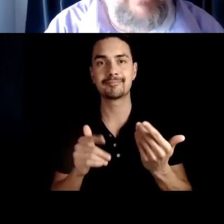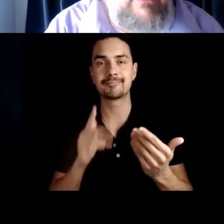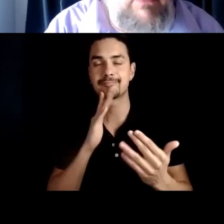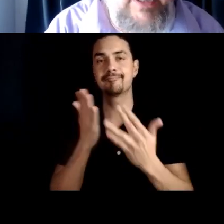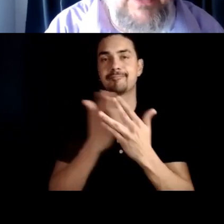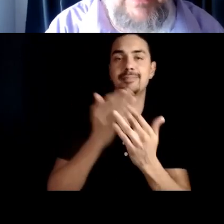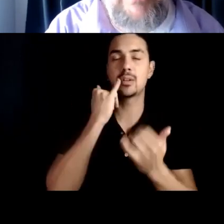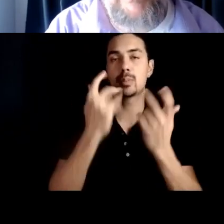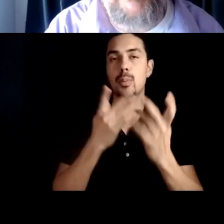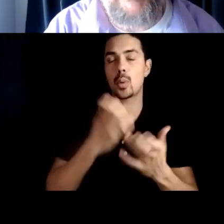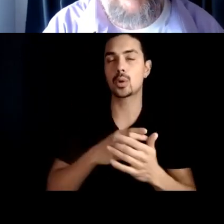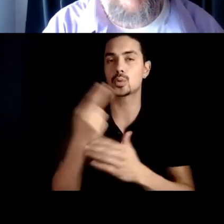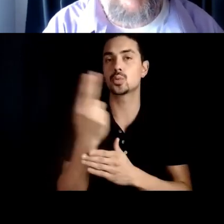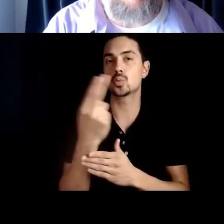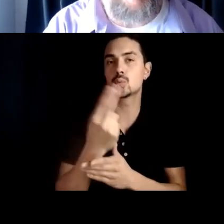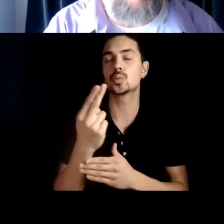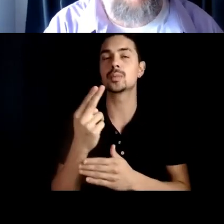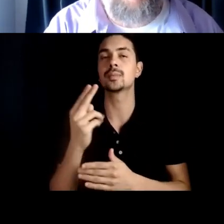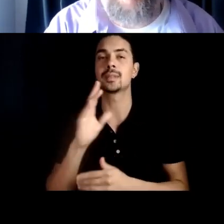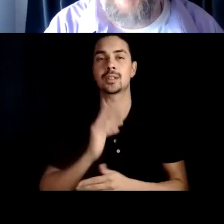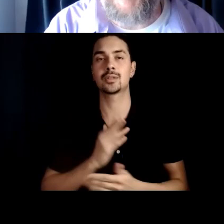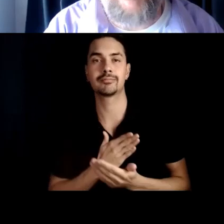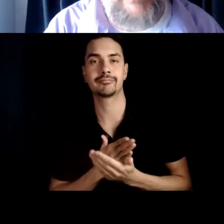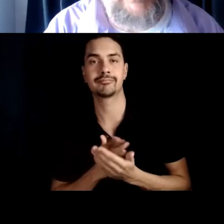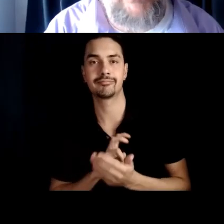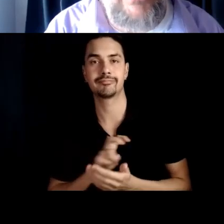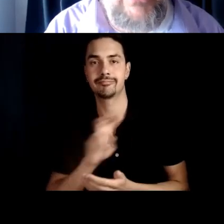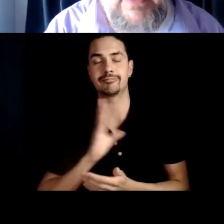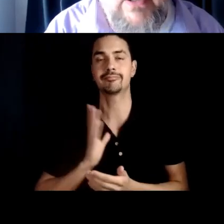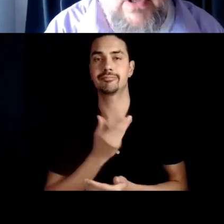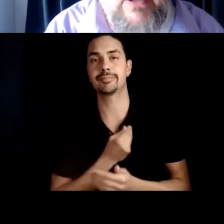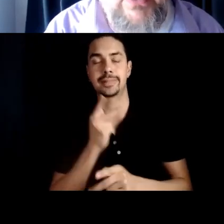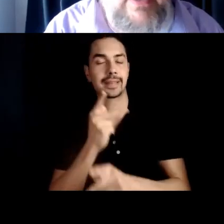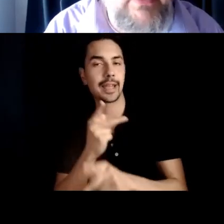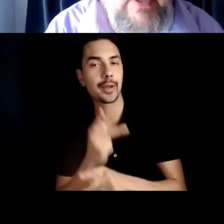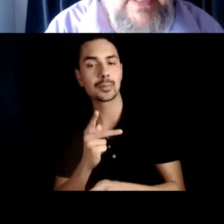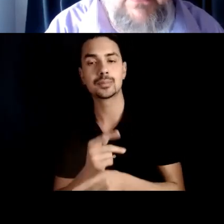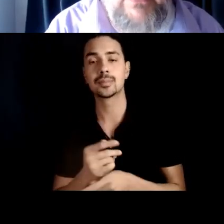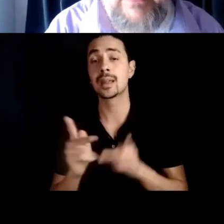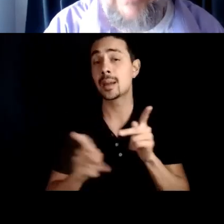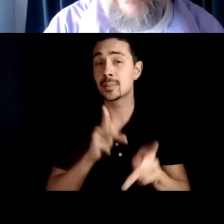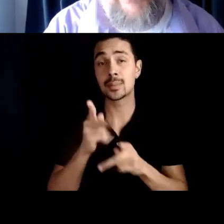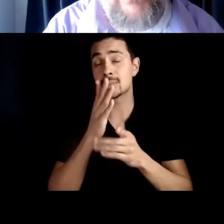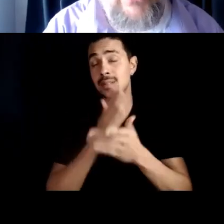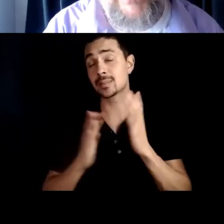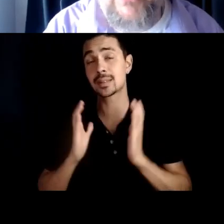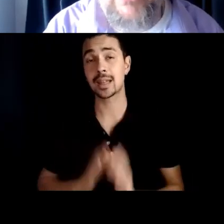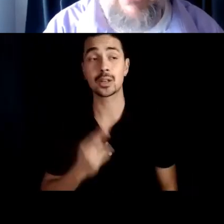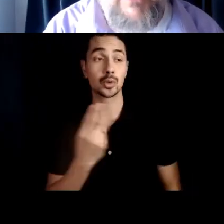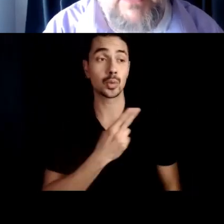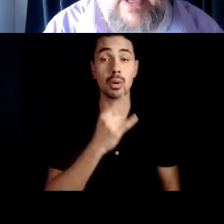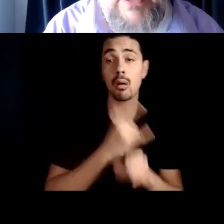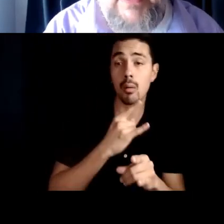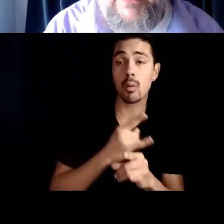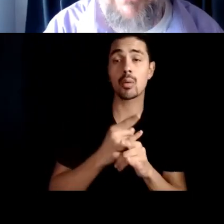what harm reduction is if those clients who are using alcohol or drugs, for example, if they're doing so as a coping strategy